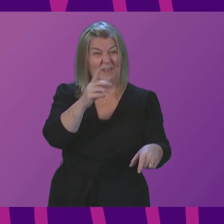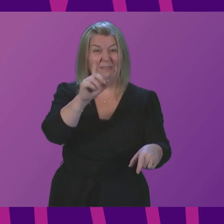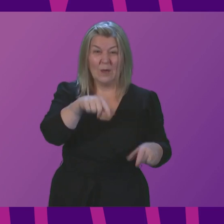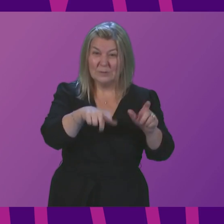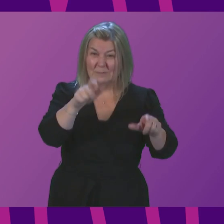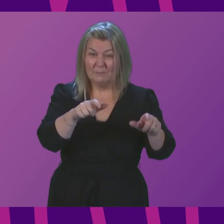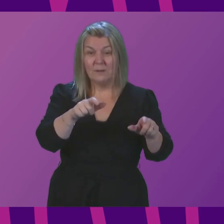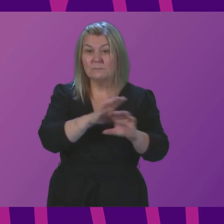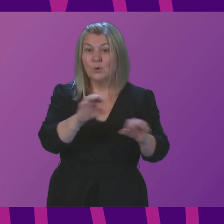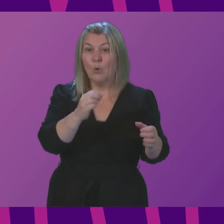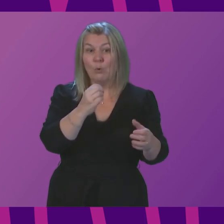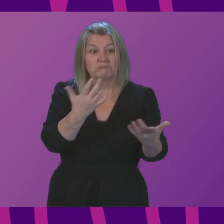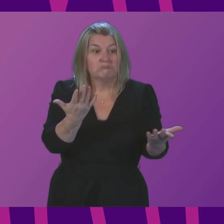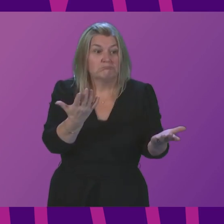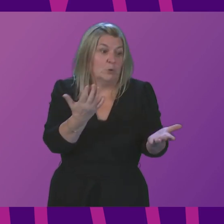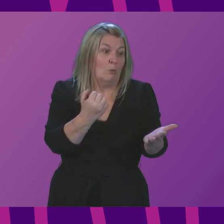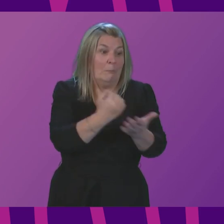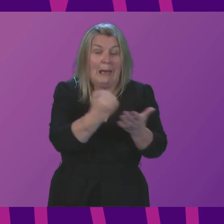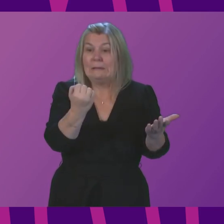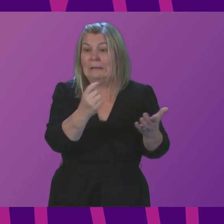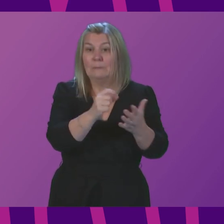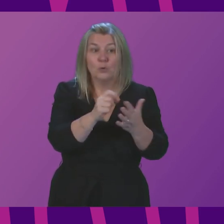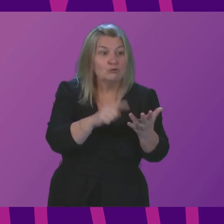When post offices close, community groups and local development trusts often wish to